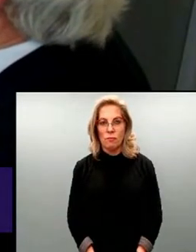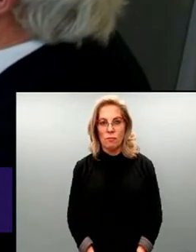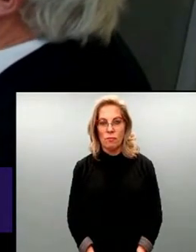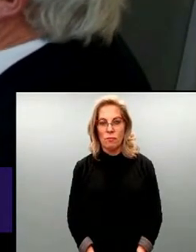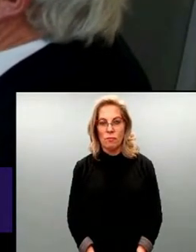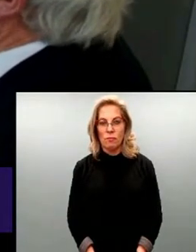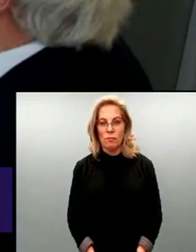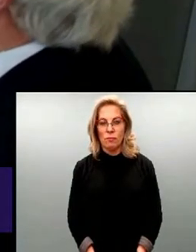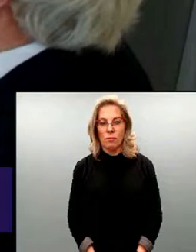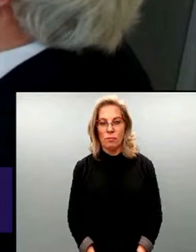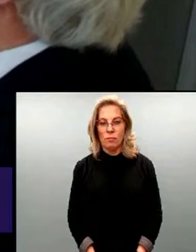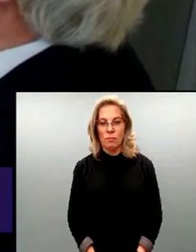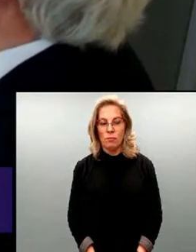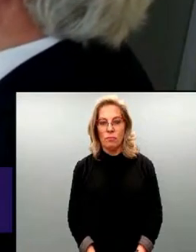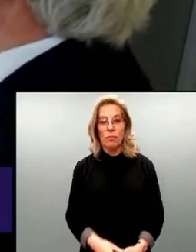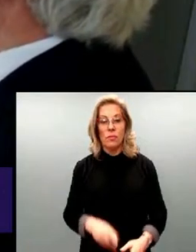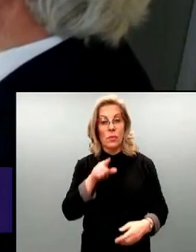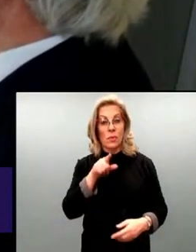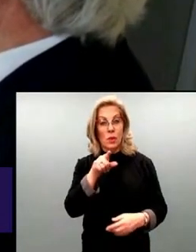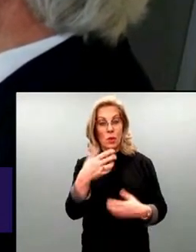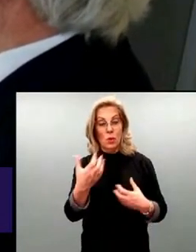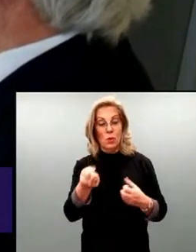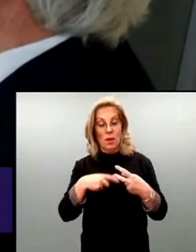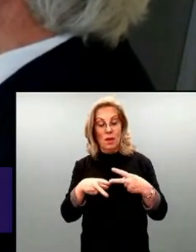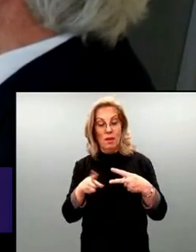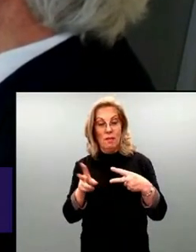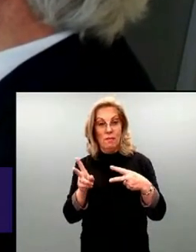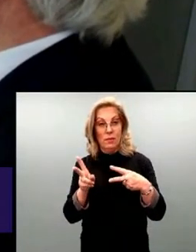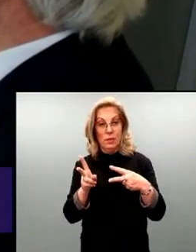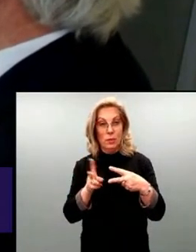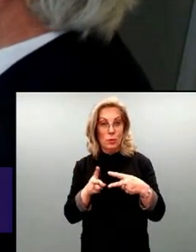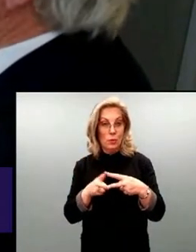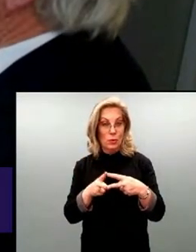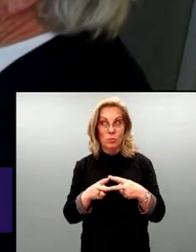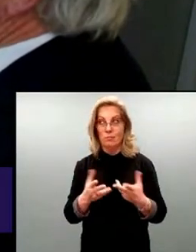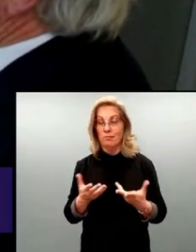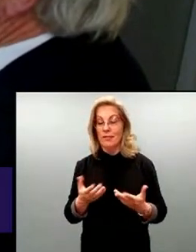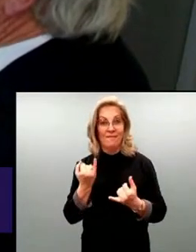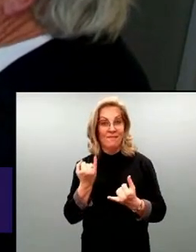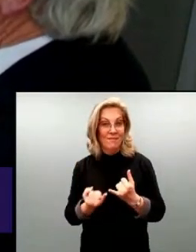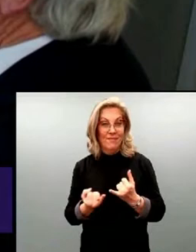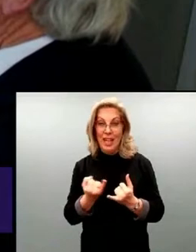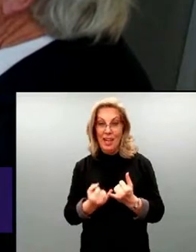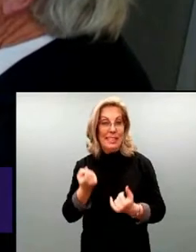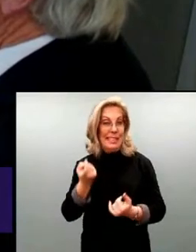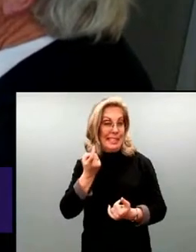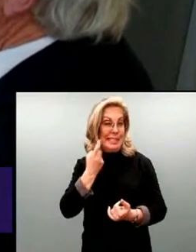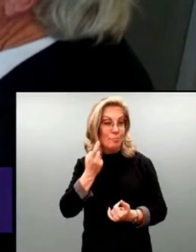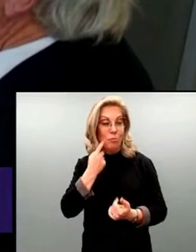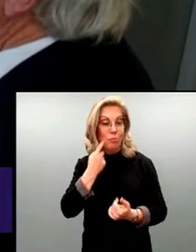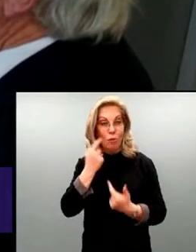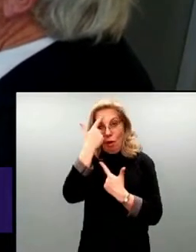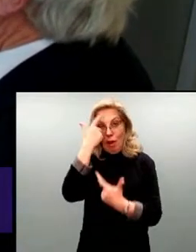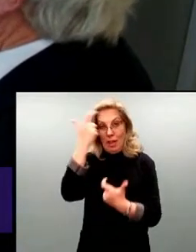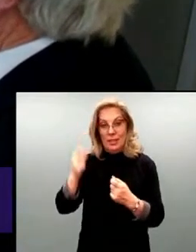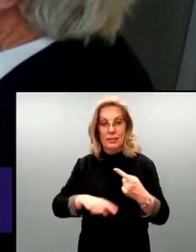You also make two deceptively simply suggestions: Visual alarms, as well as